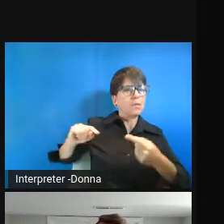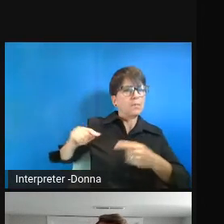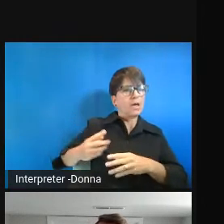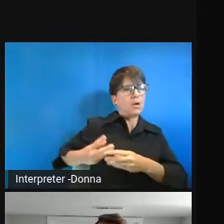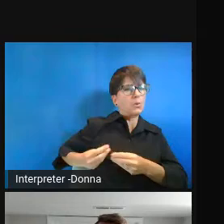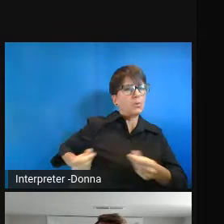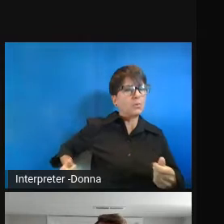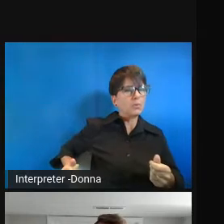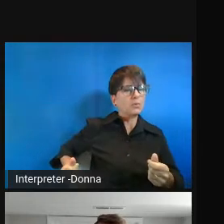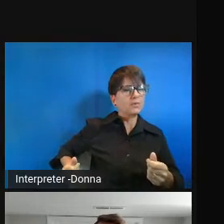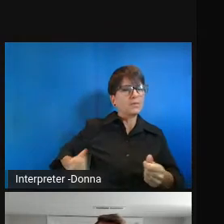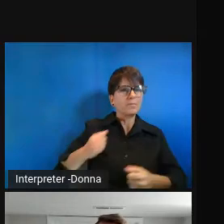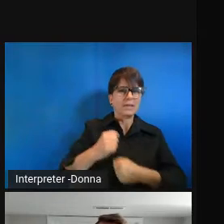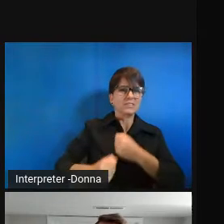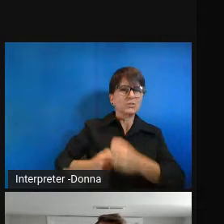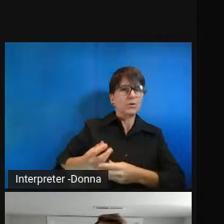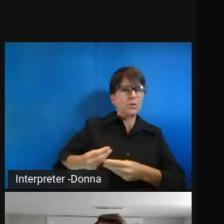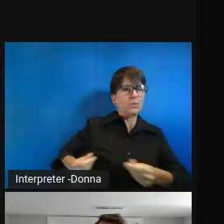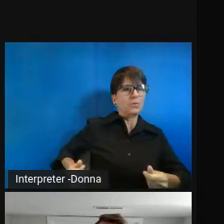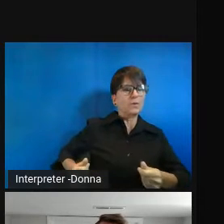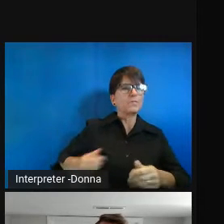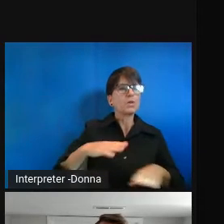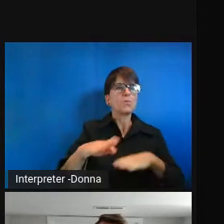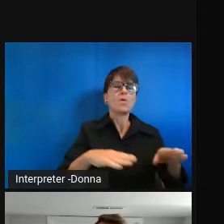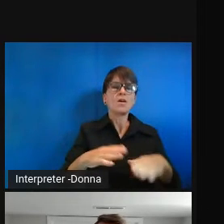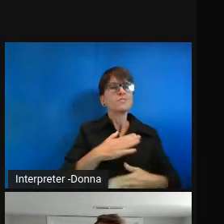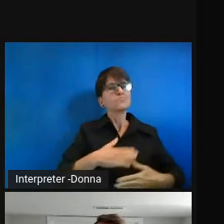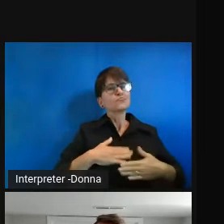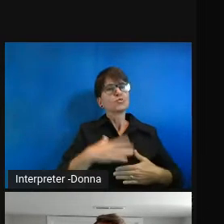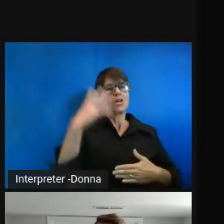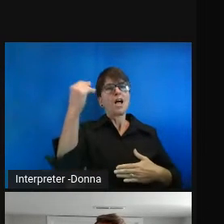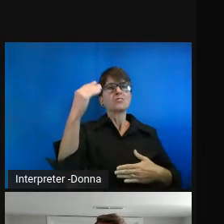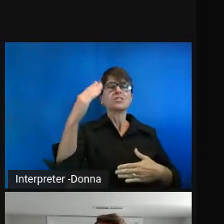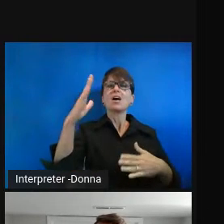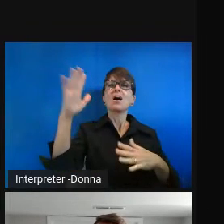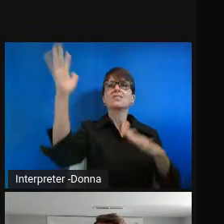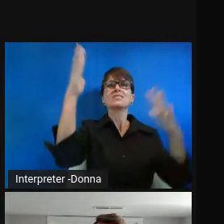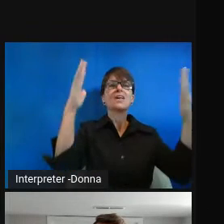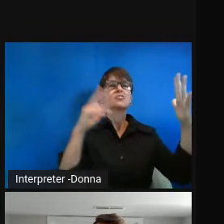I use my walks to enjoy time in nature and appreciate all the simple things I can.